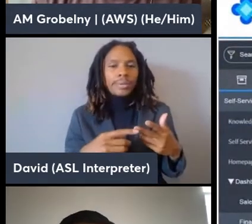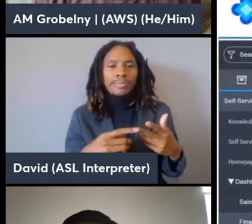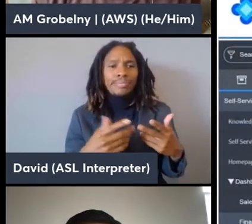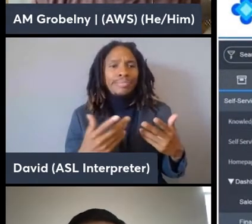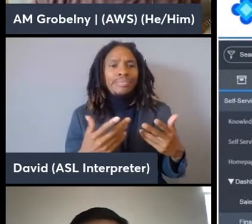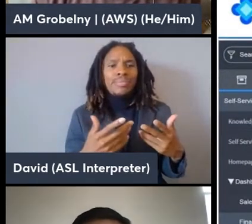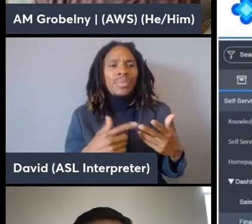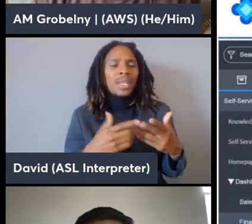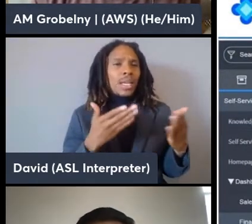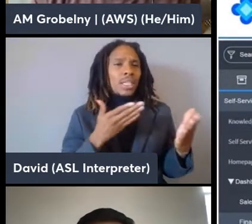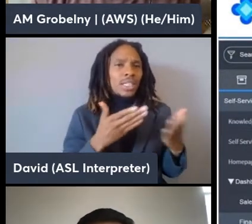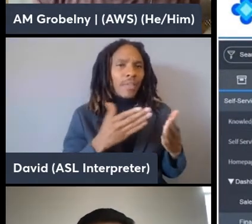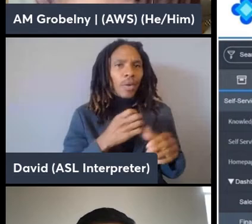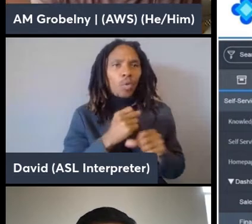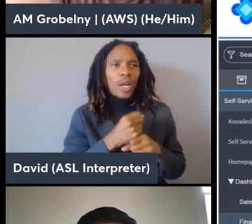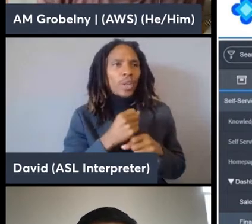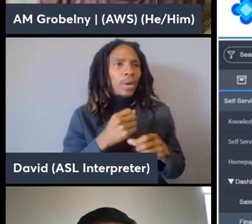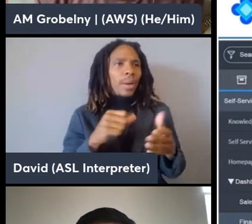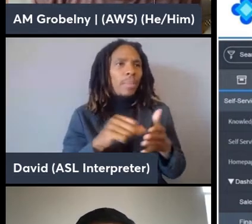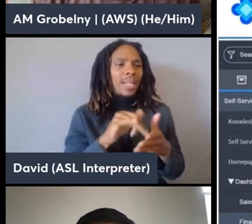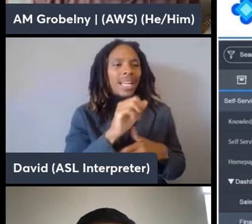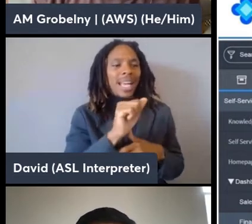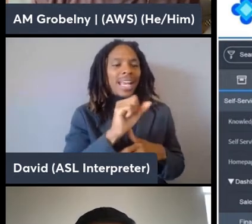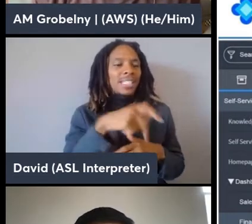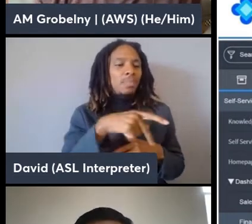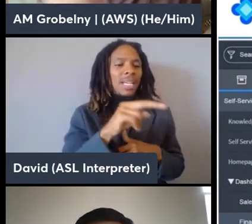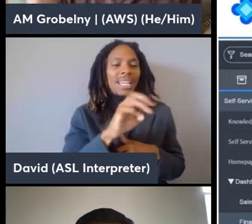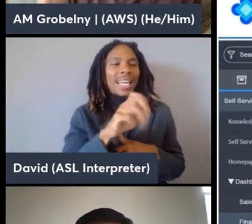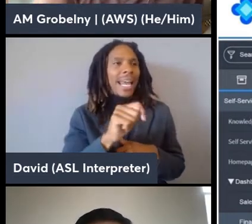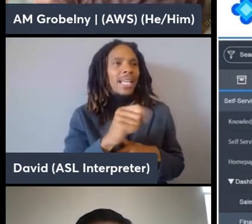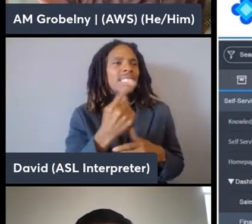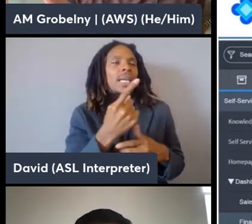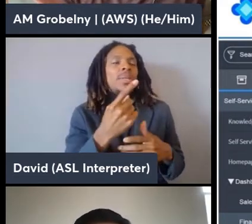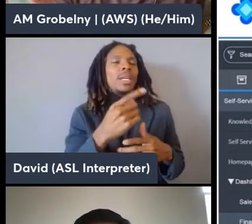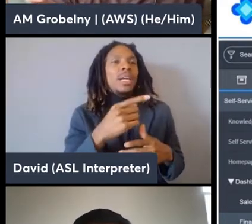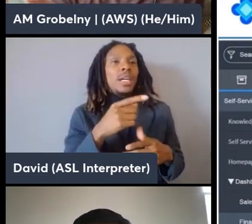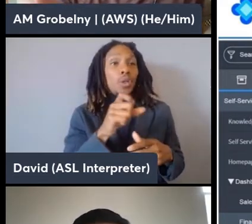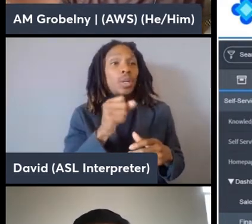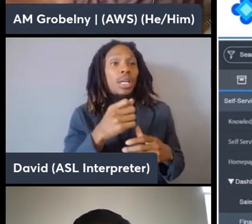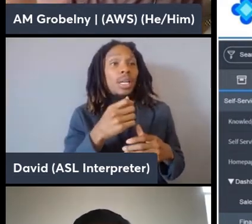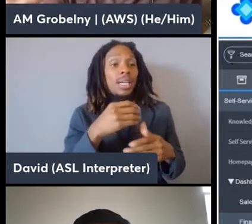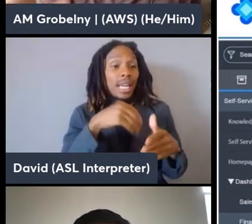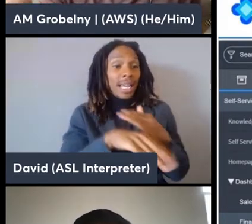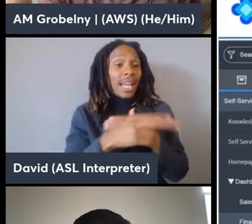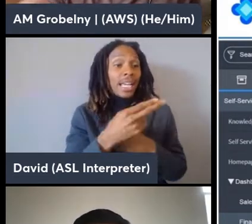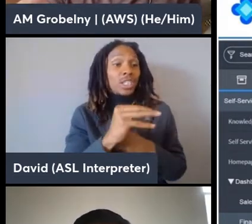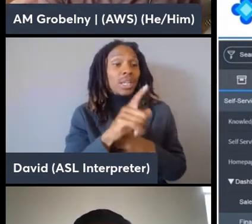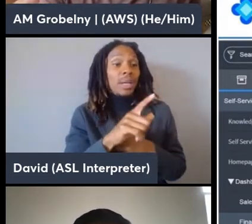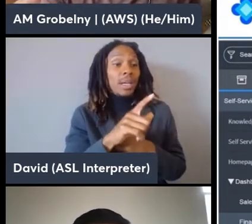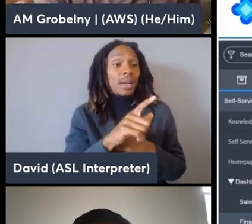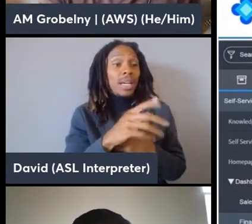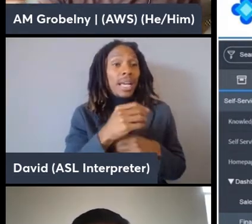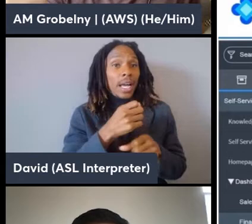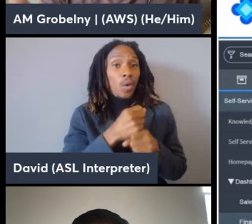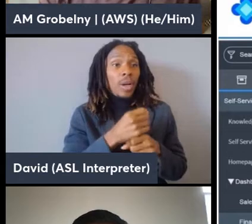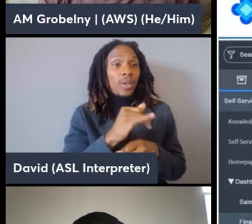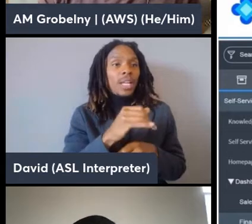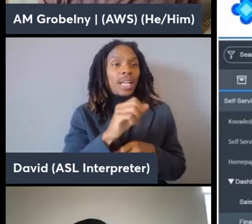server rendered pages like ASP.NET or something. As long as you get into that HTML and render that HTML, you're good to go.